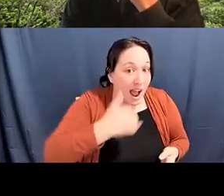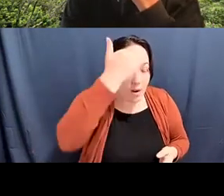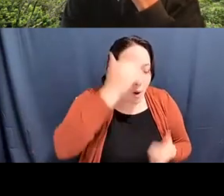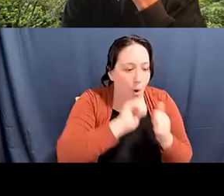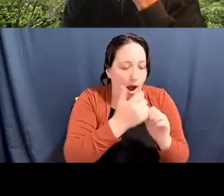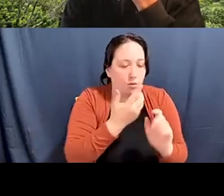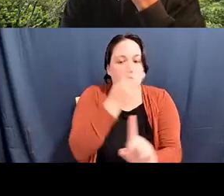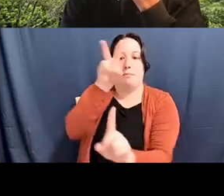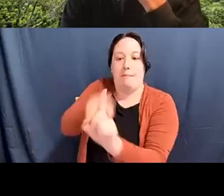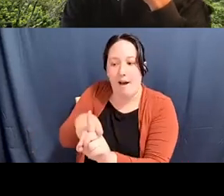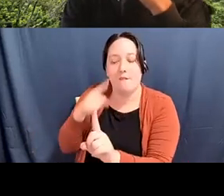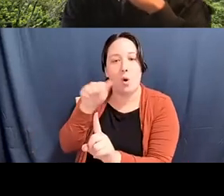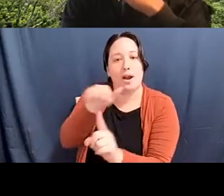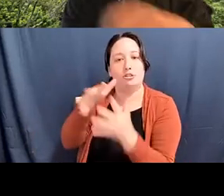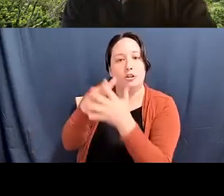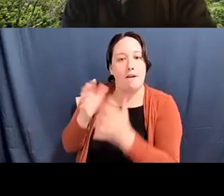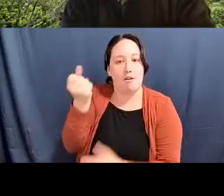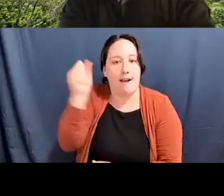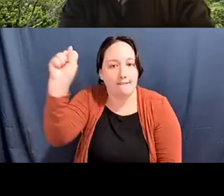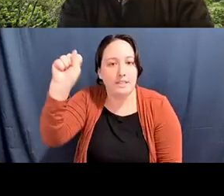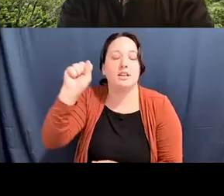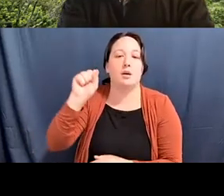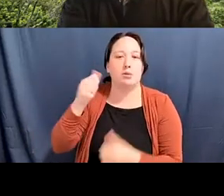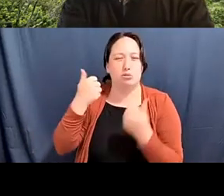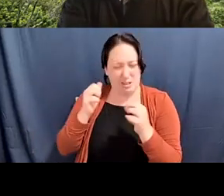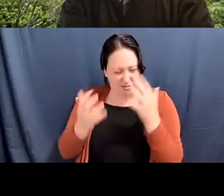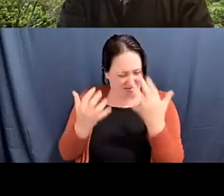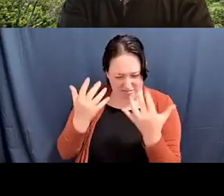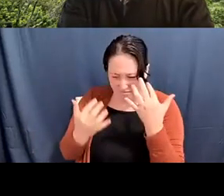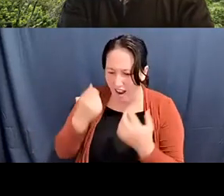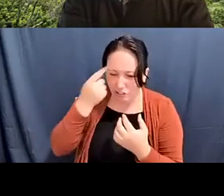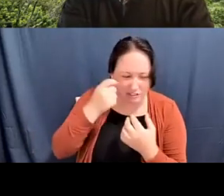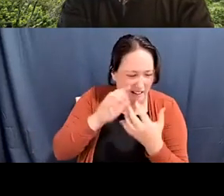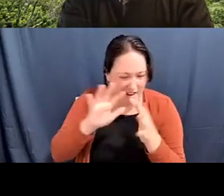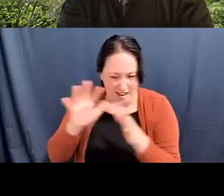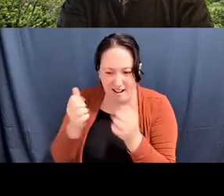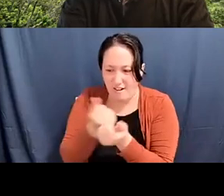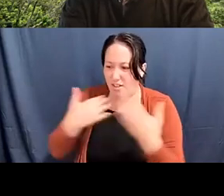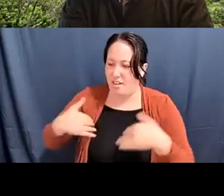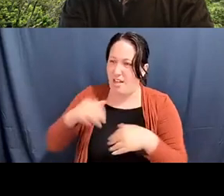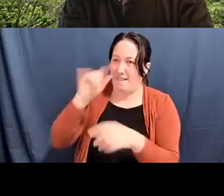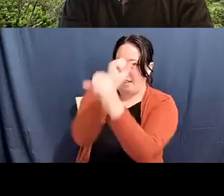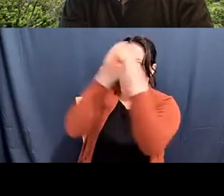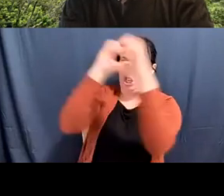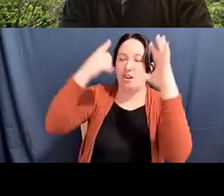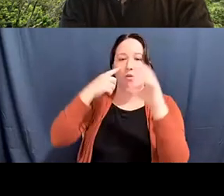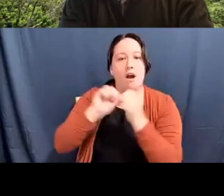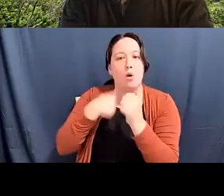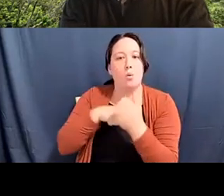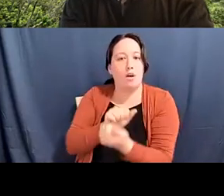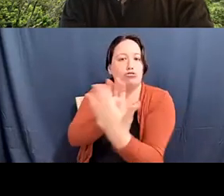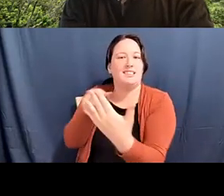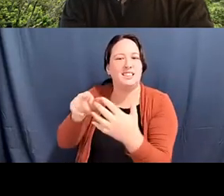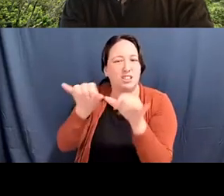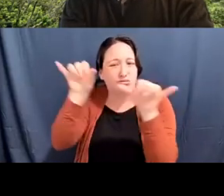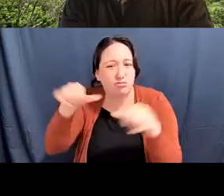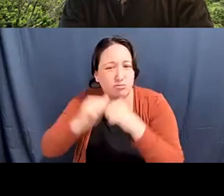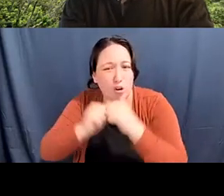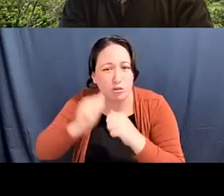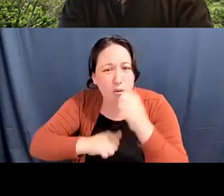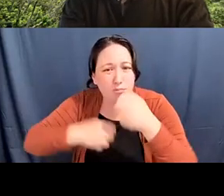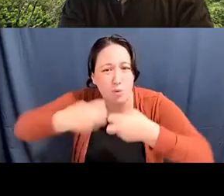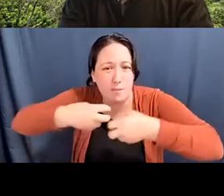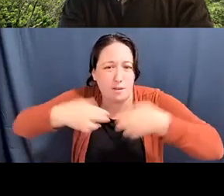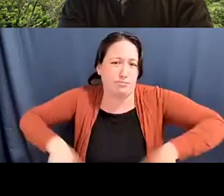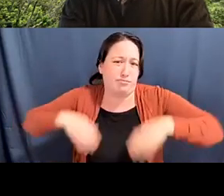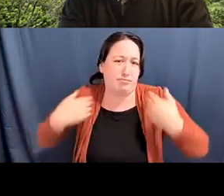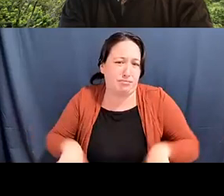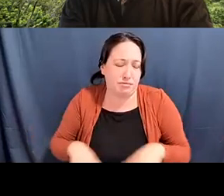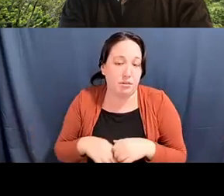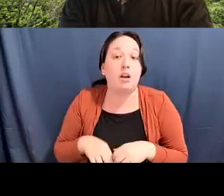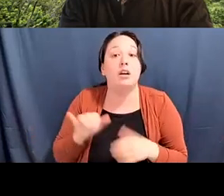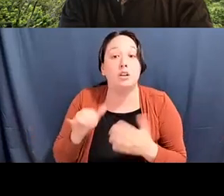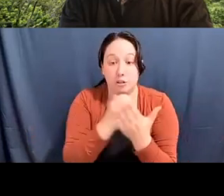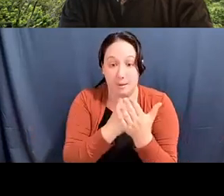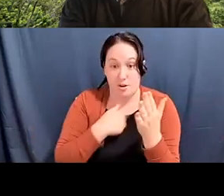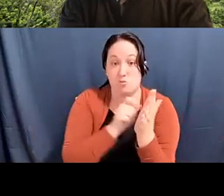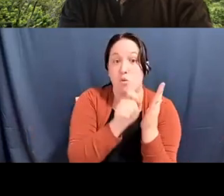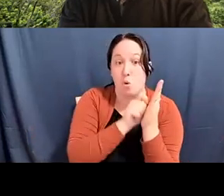Katherine Lee: in order to... to grapple with and try to address and create different visions for addressing these... these structural problems. In terms of the chapter that I wrote, you know, shout out to... to Pam,